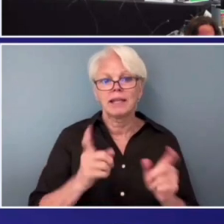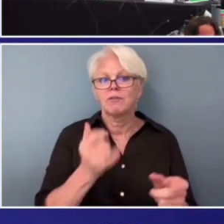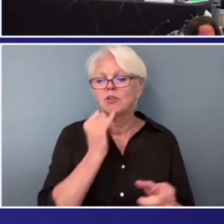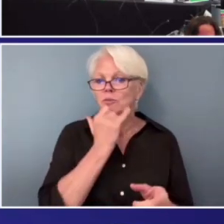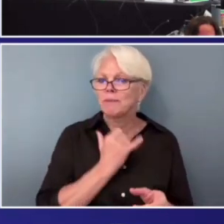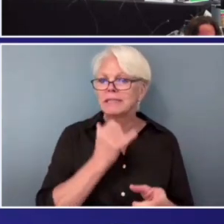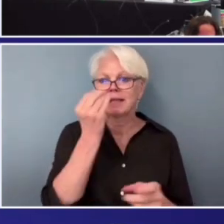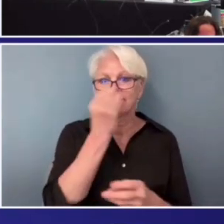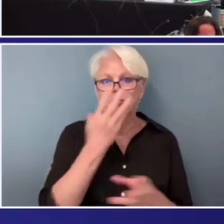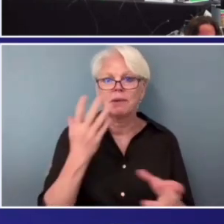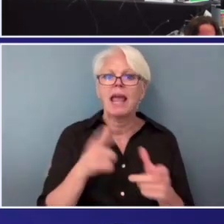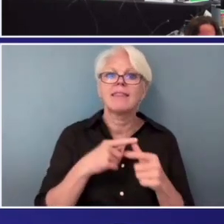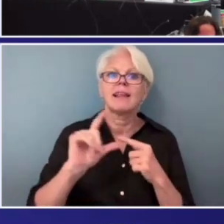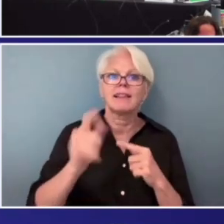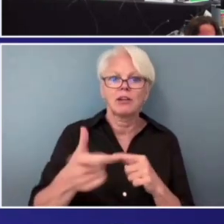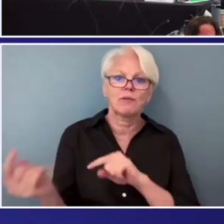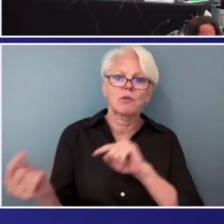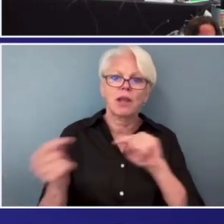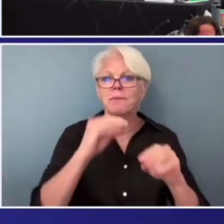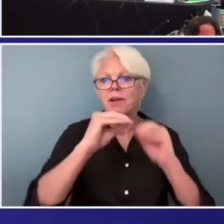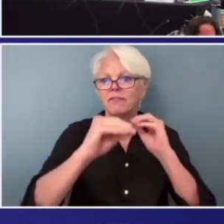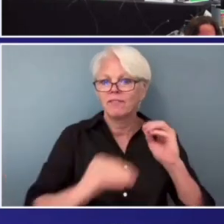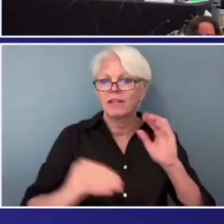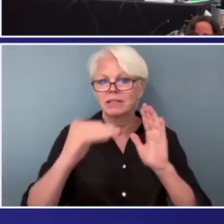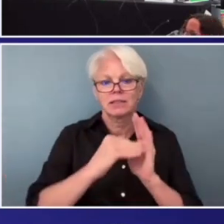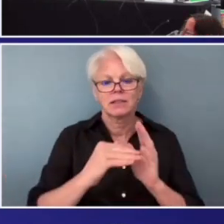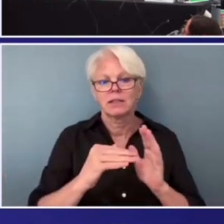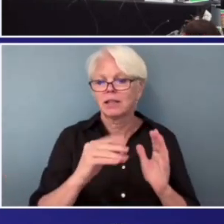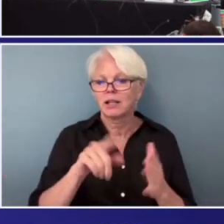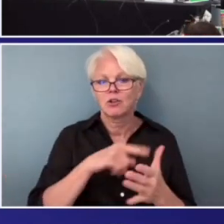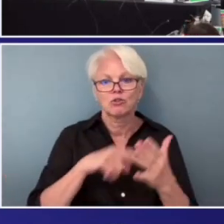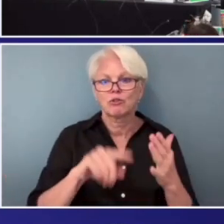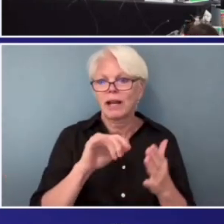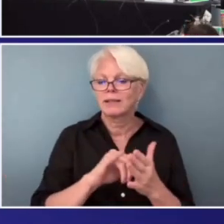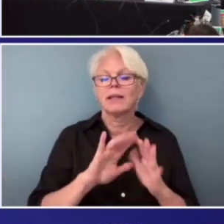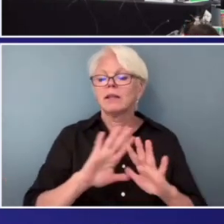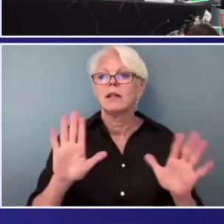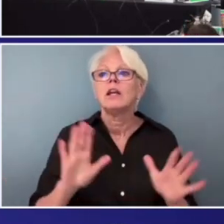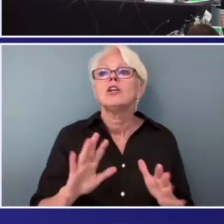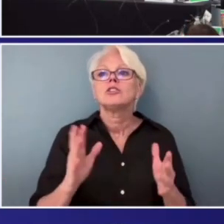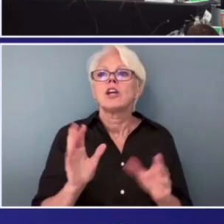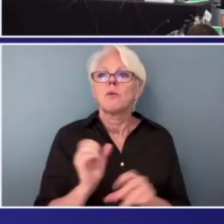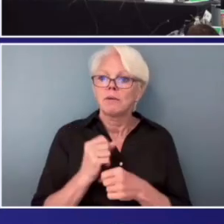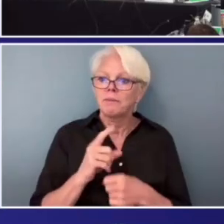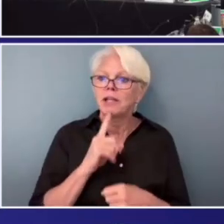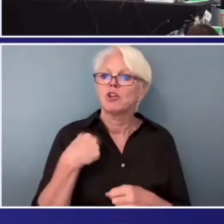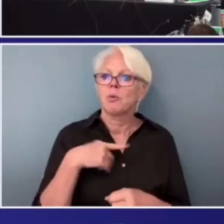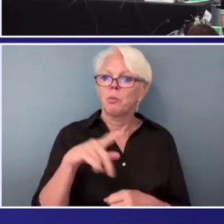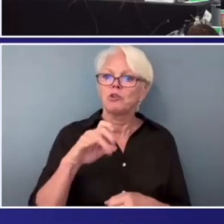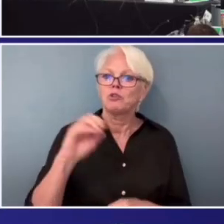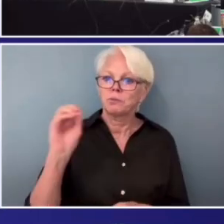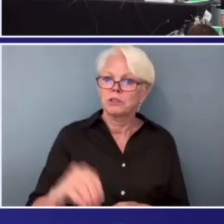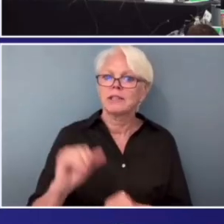correct it. So what I'd like to do is make sure that we're 100% with all the facts that you have